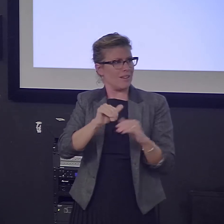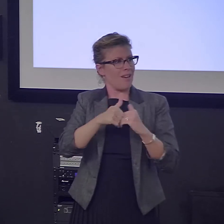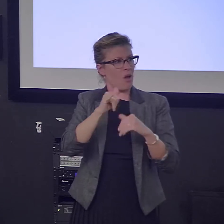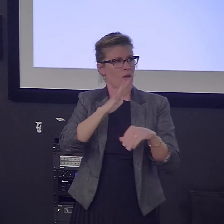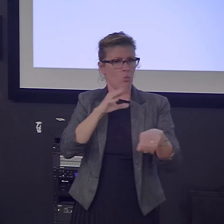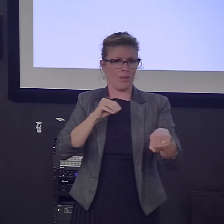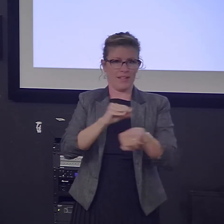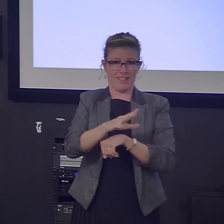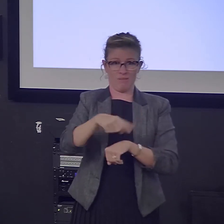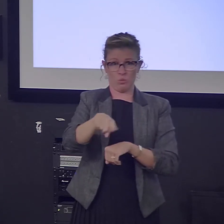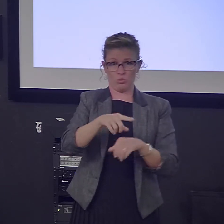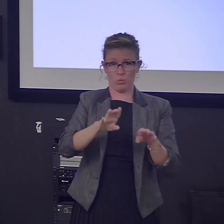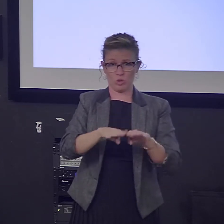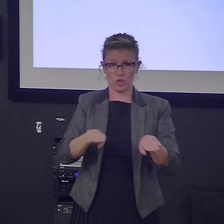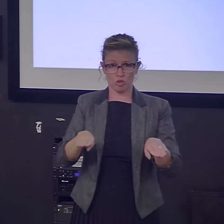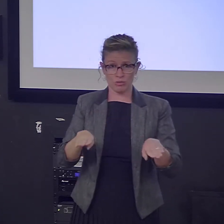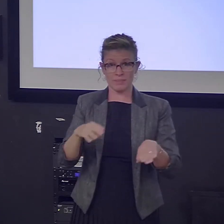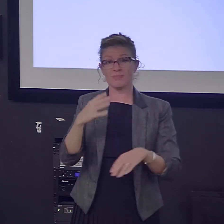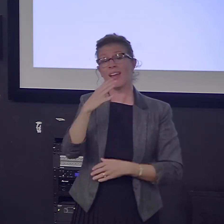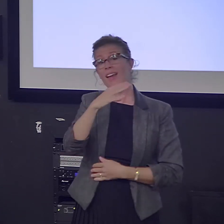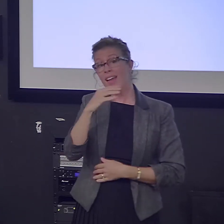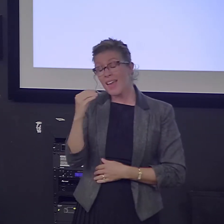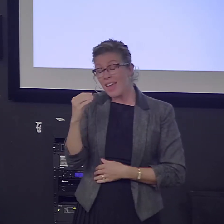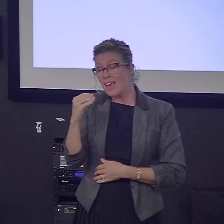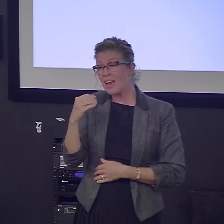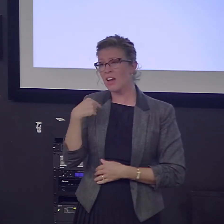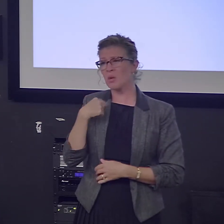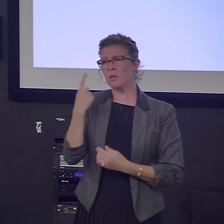And we were also interested in effecting